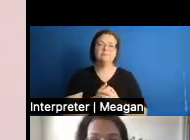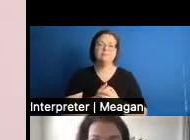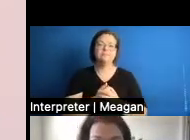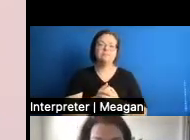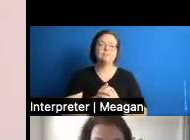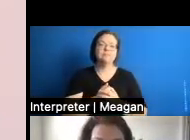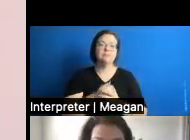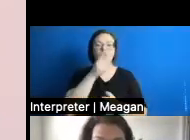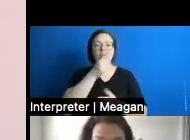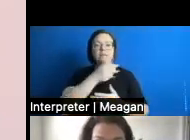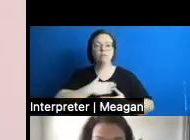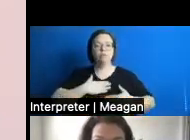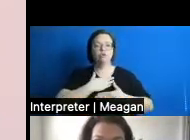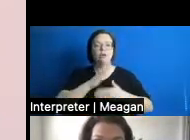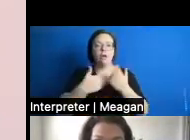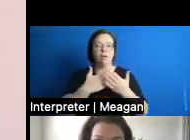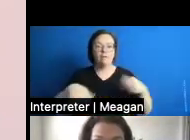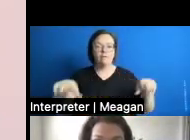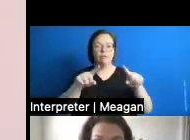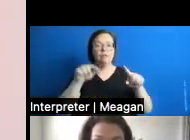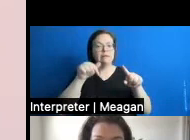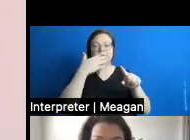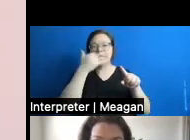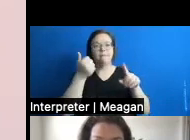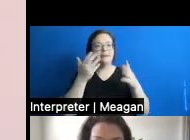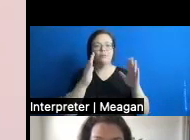I really appreciate all of you and like I said, this is the best way to spend the Sunday for me.